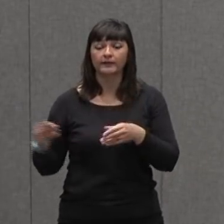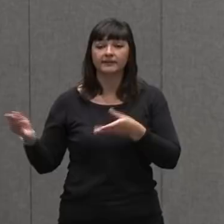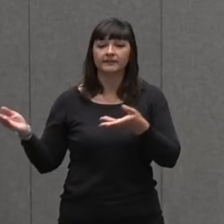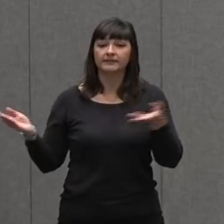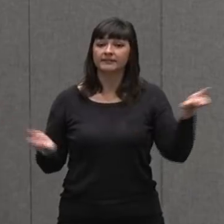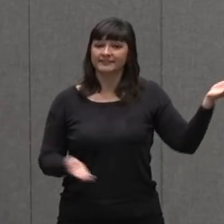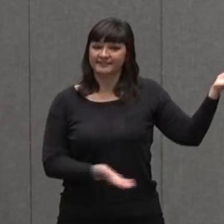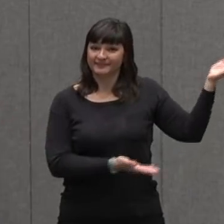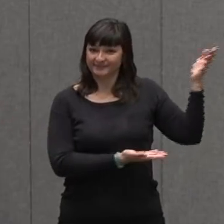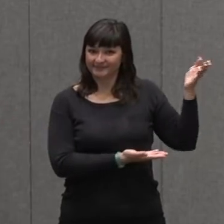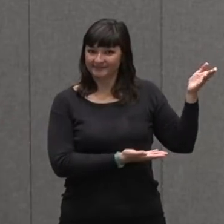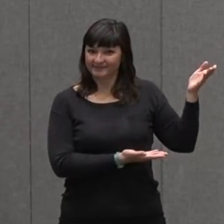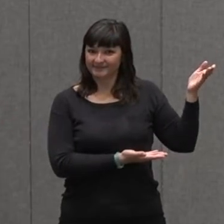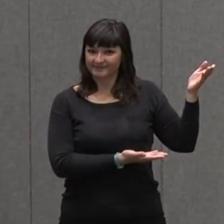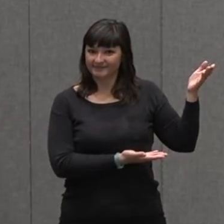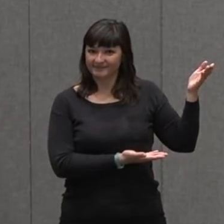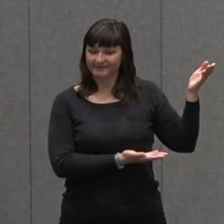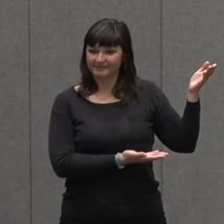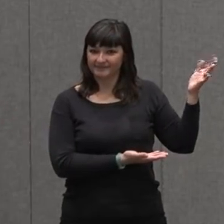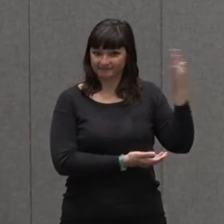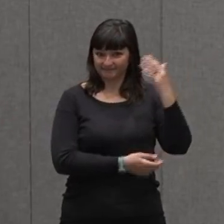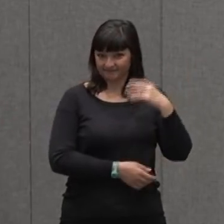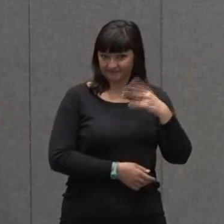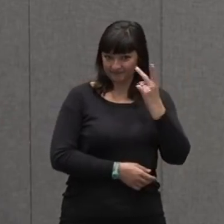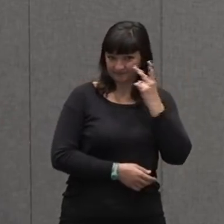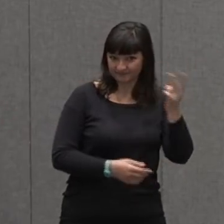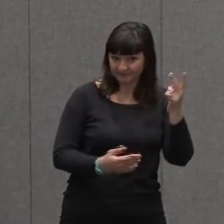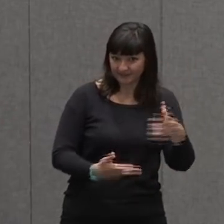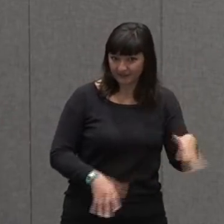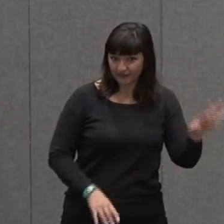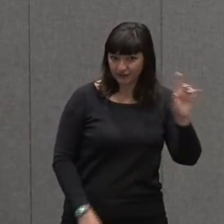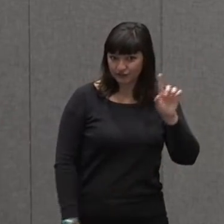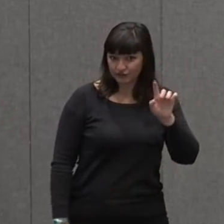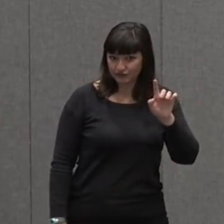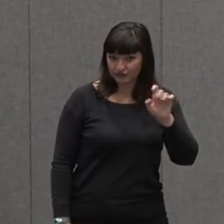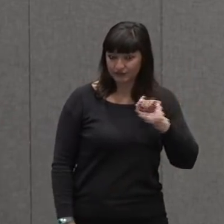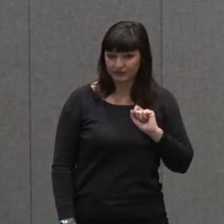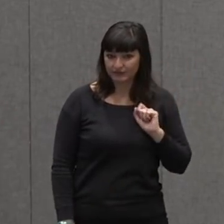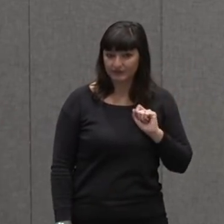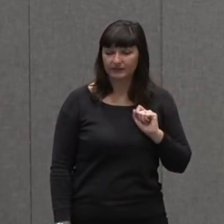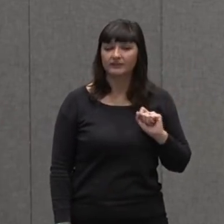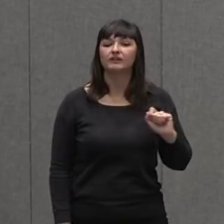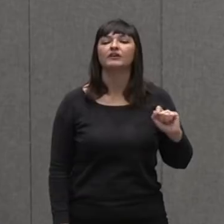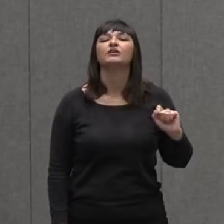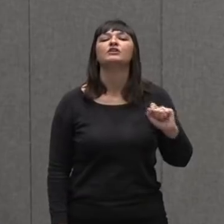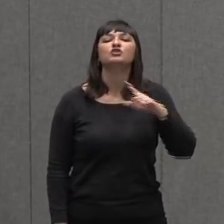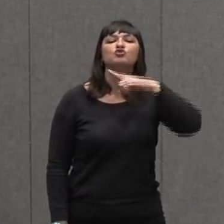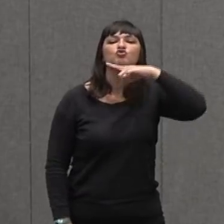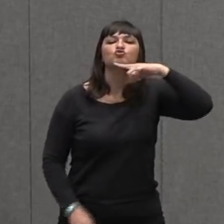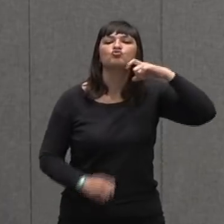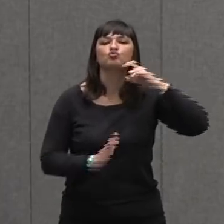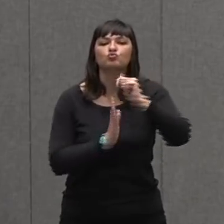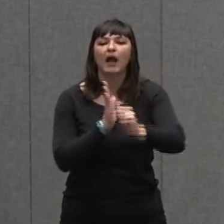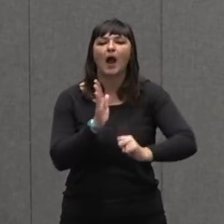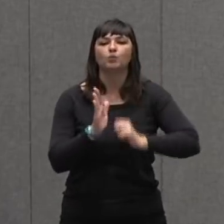Have you seen this word before? This is the word drought. Drought.